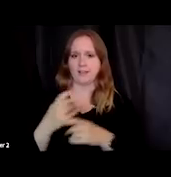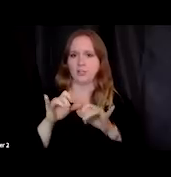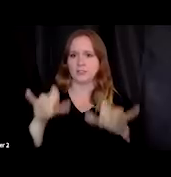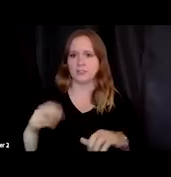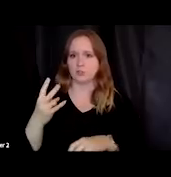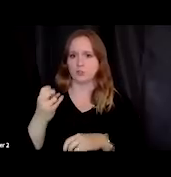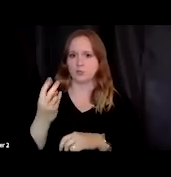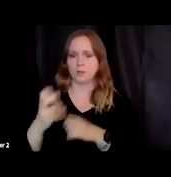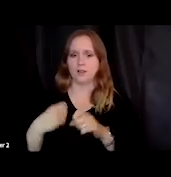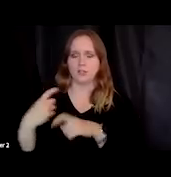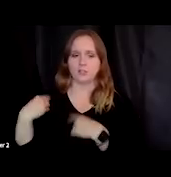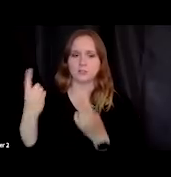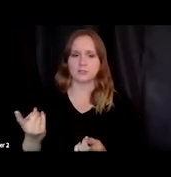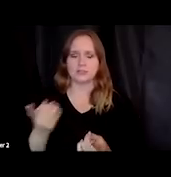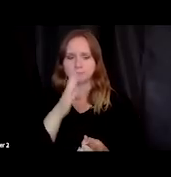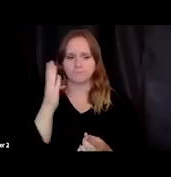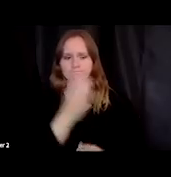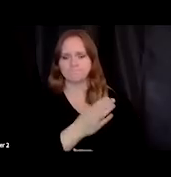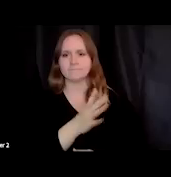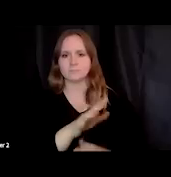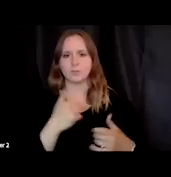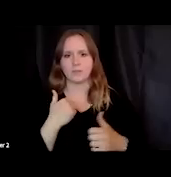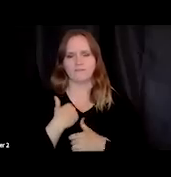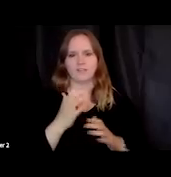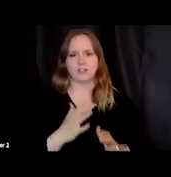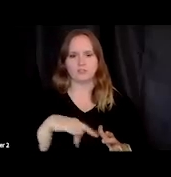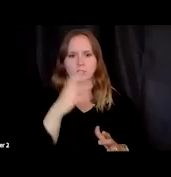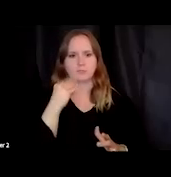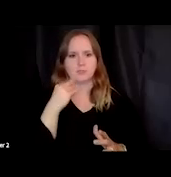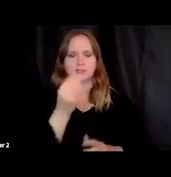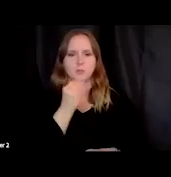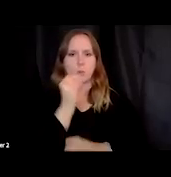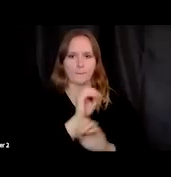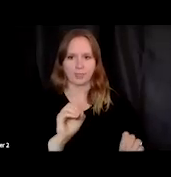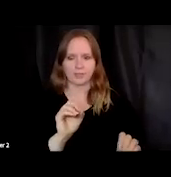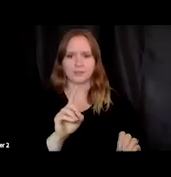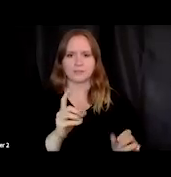services to veterans experiencing homelessness. In her current role, she helps oversee a recovery community